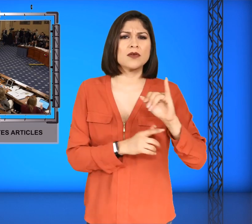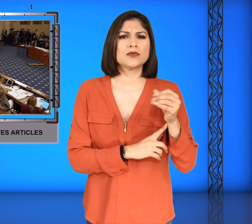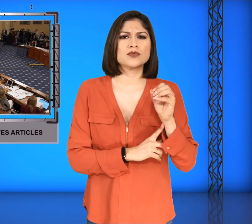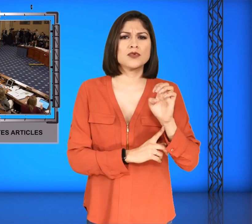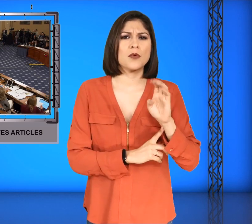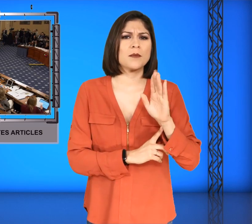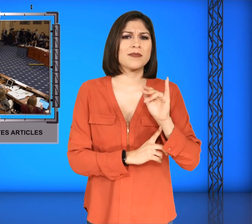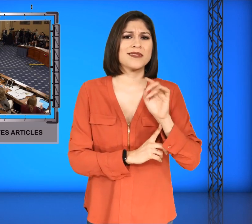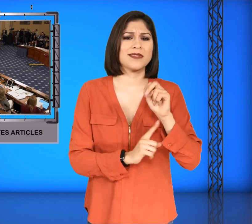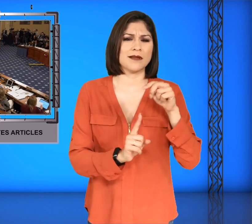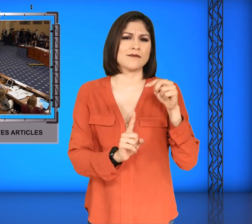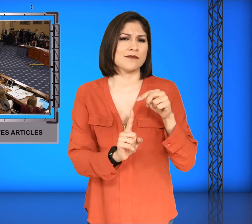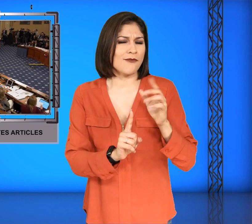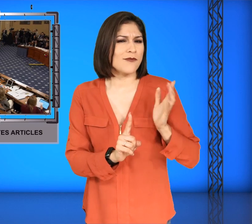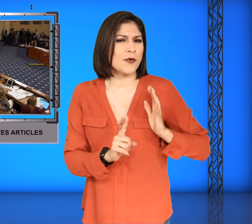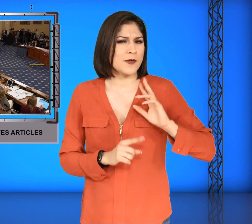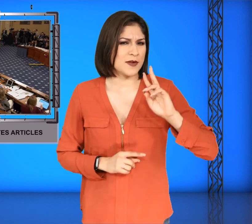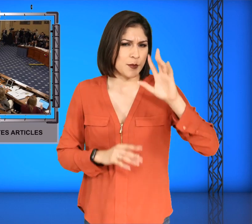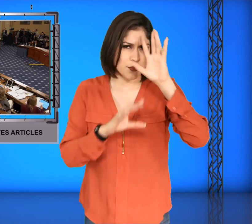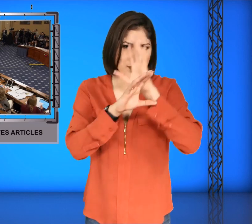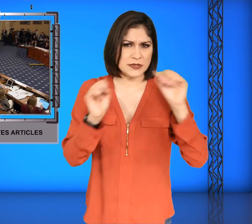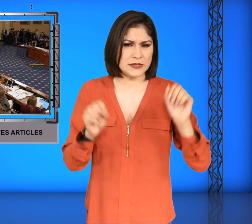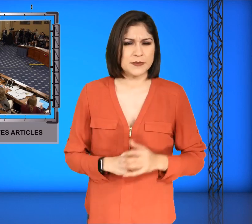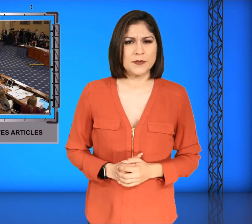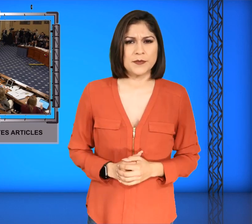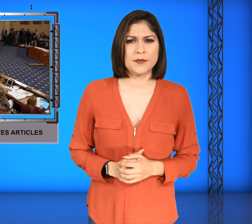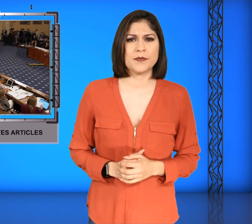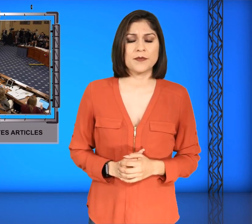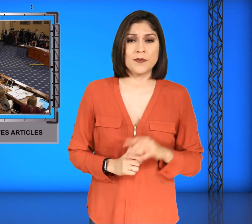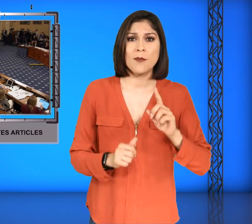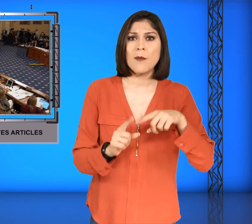Joe Biden.